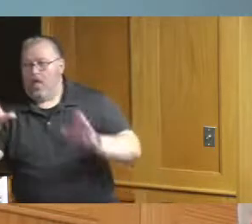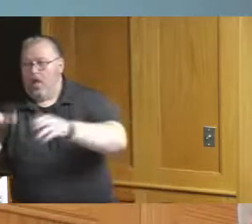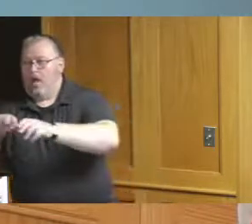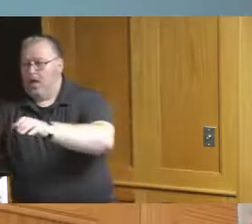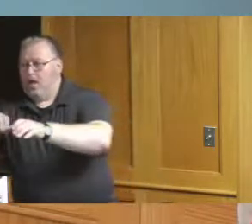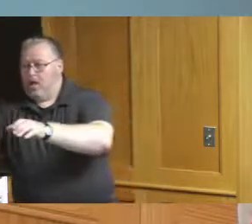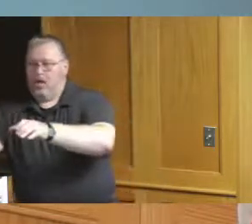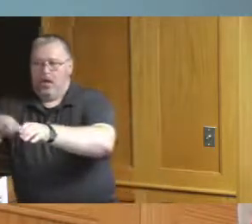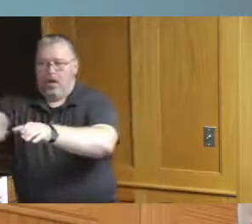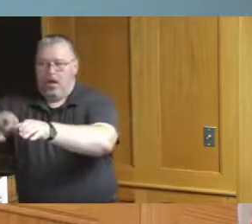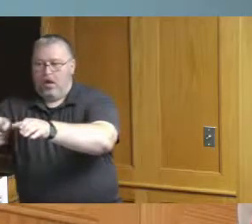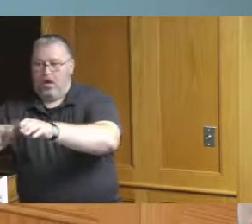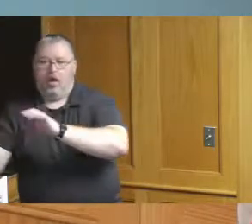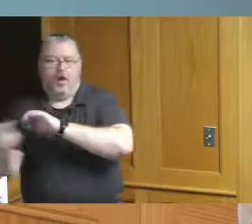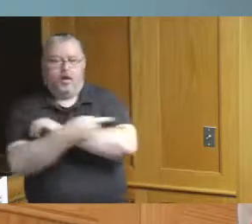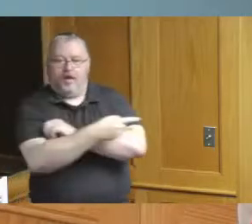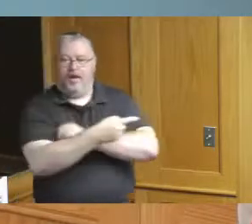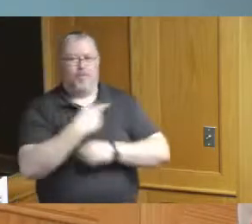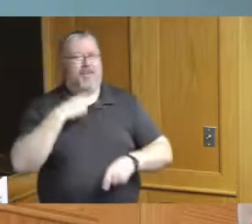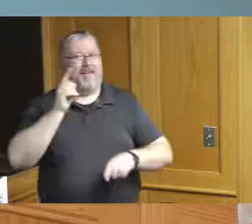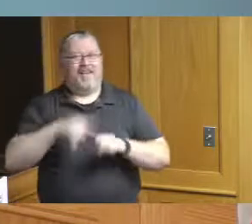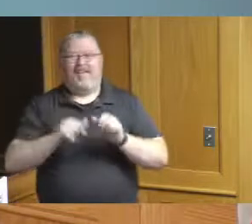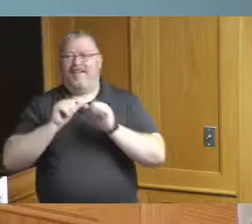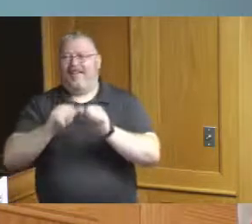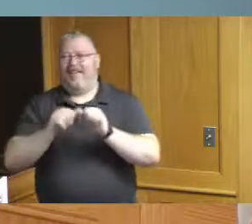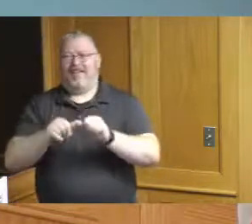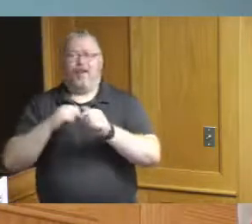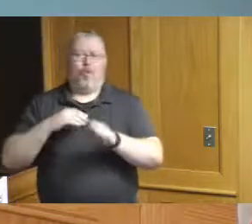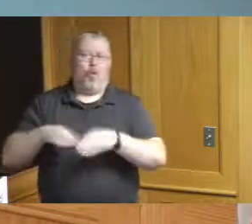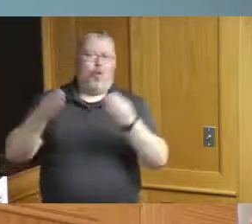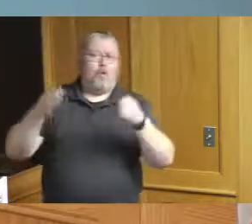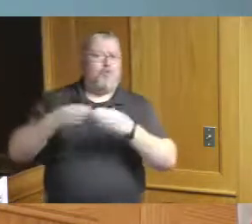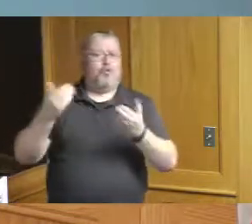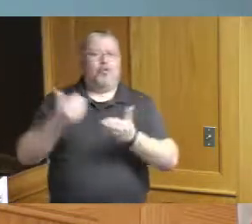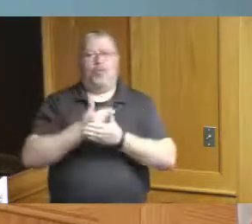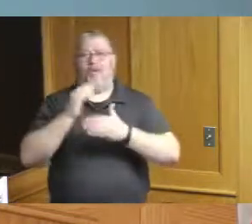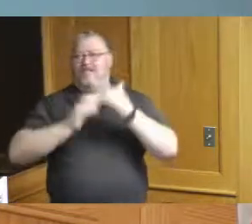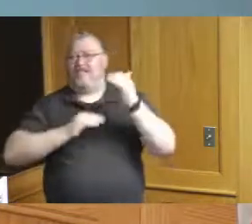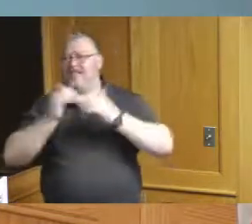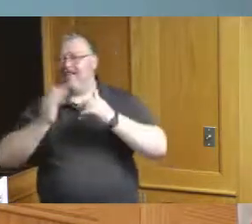comment is we can't keep showing we're opening up these new facilities and ribbon cuttings and